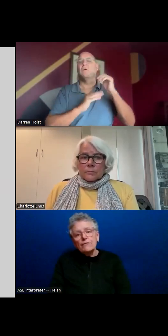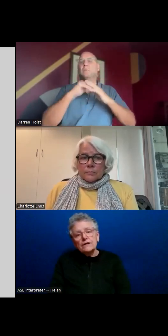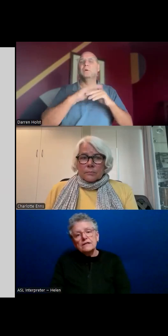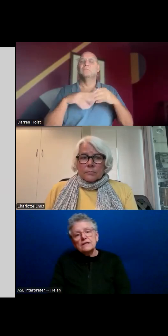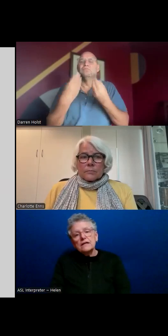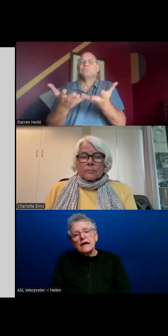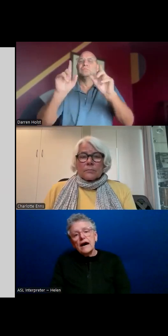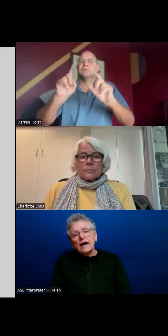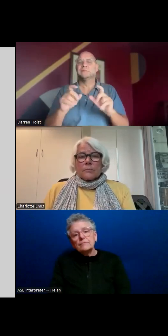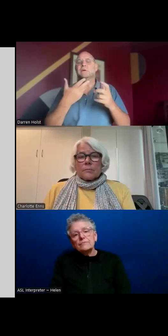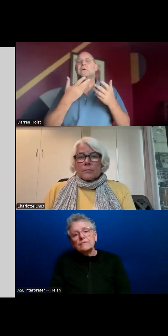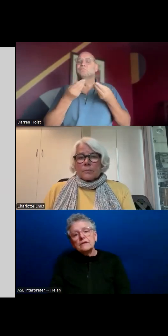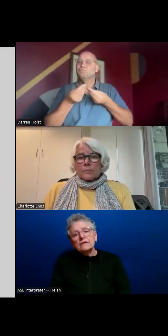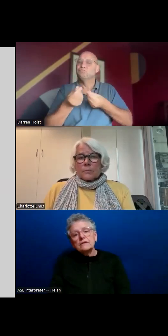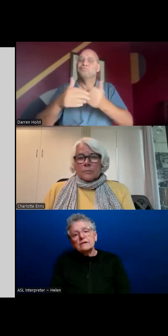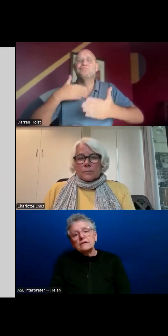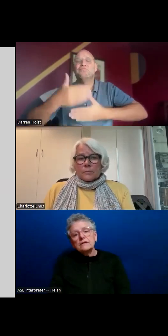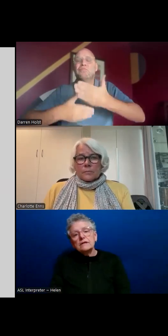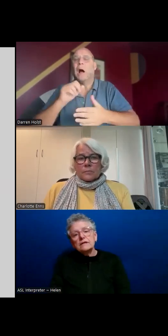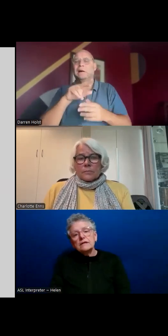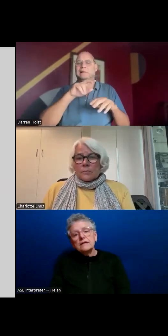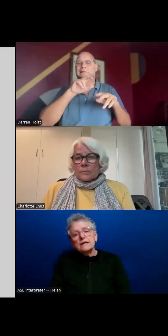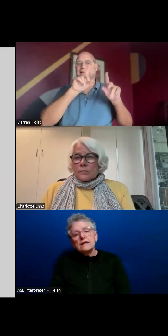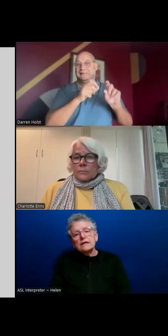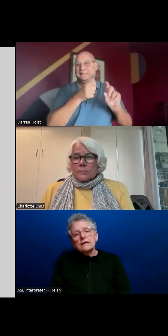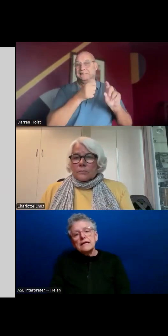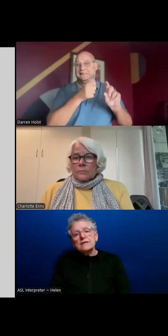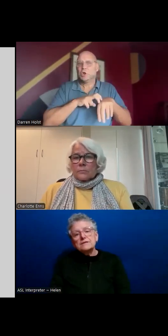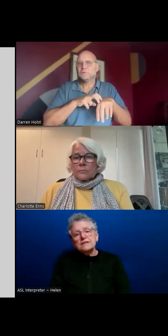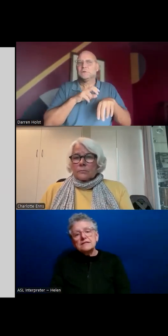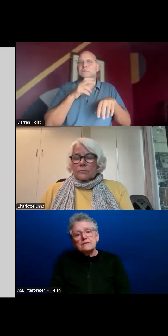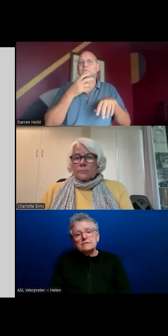The test itself, um...